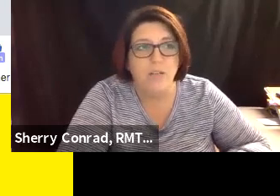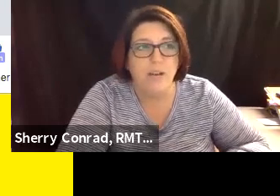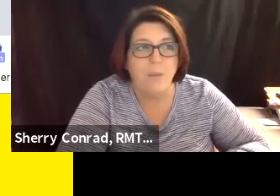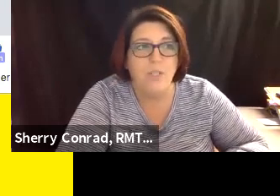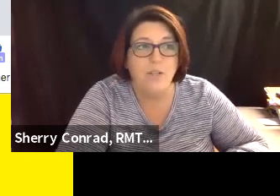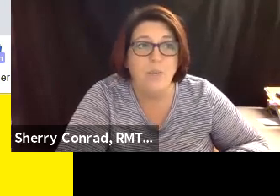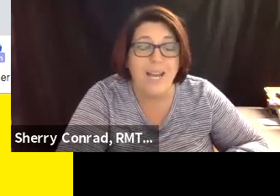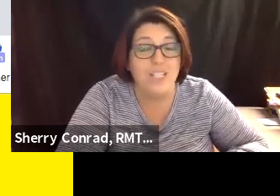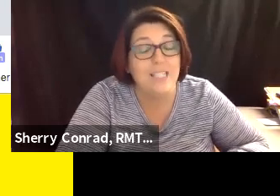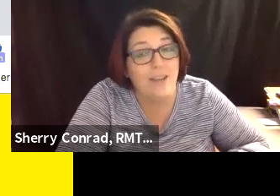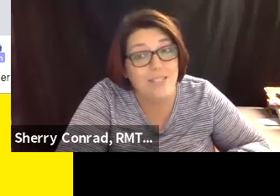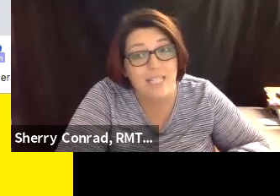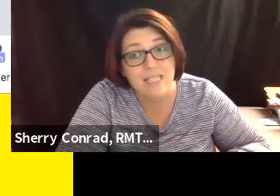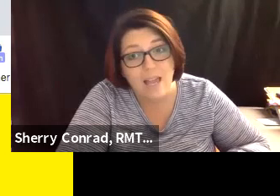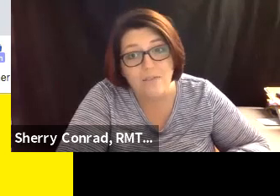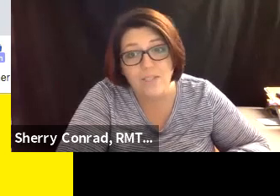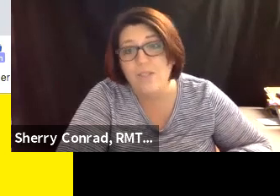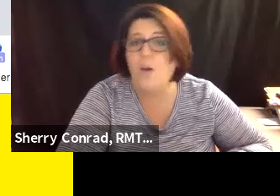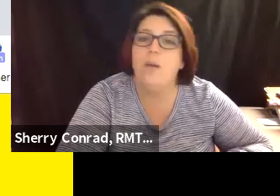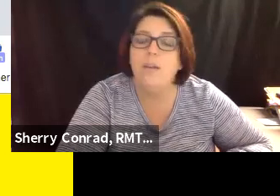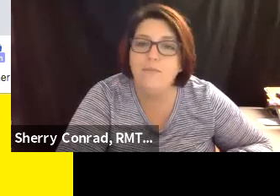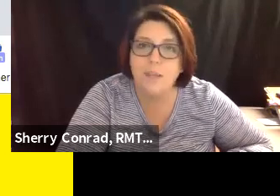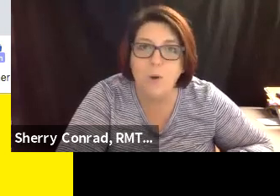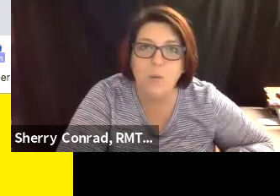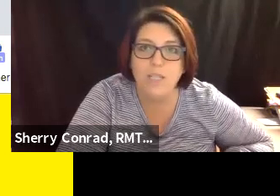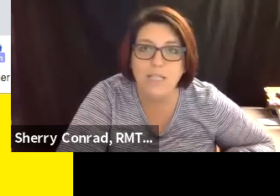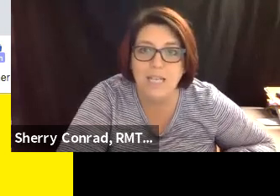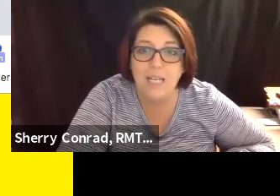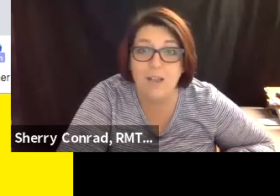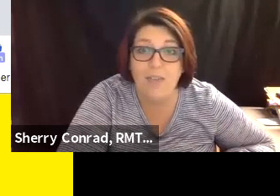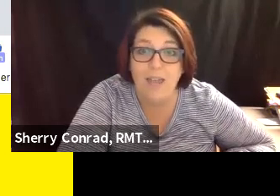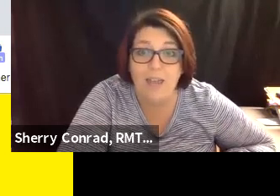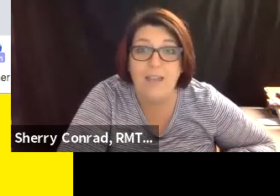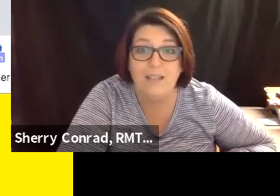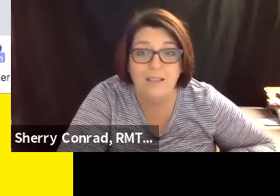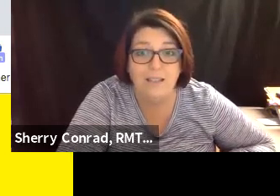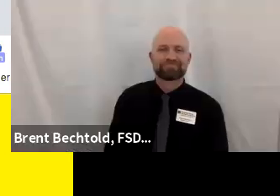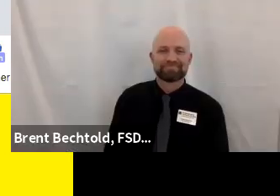great opportunity. We actually still have seats left. So if someone wants to get in on that... >>Get in on that.